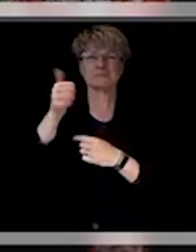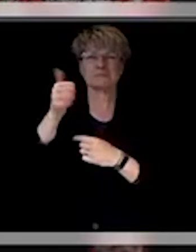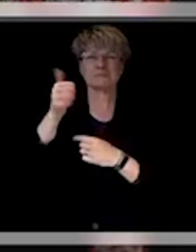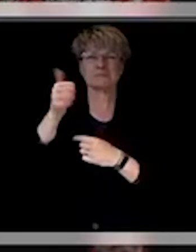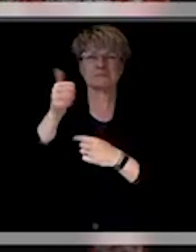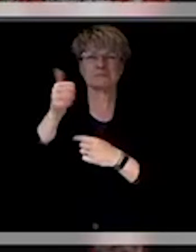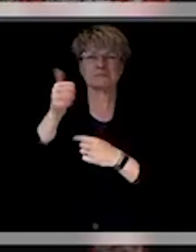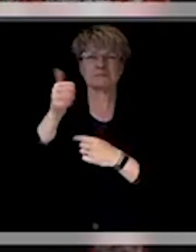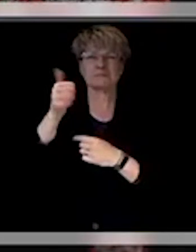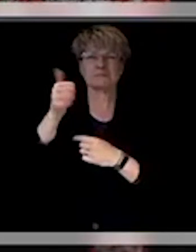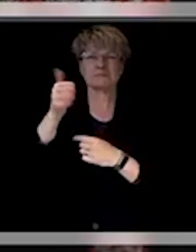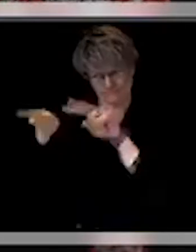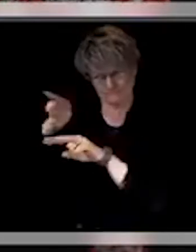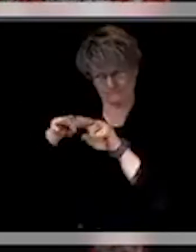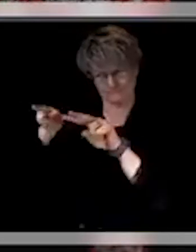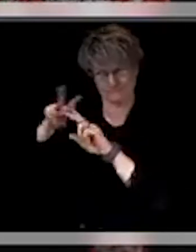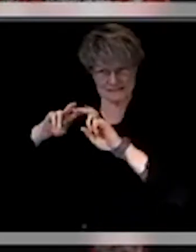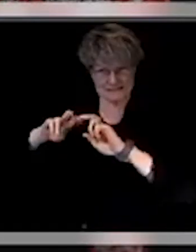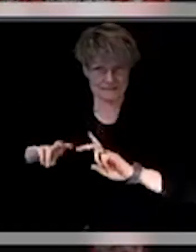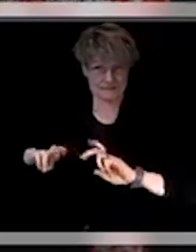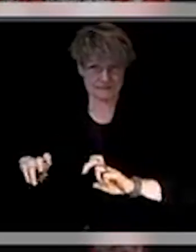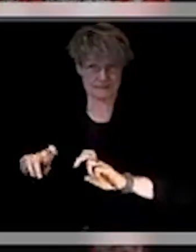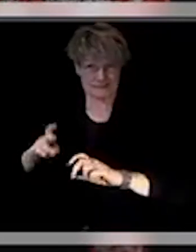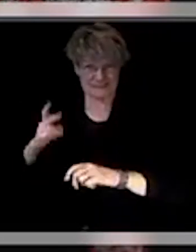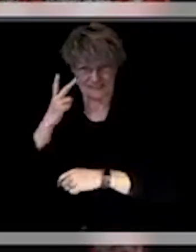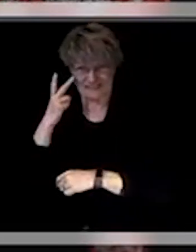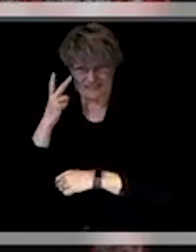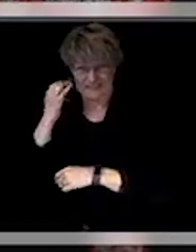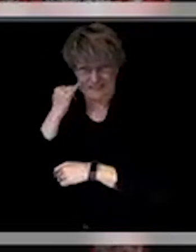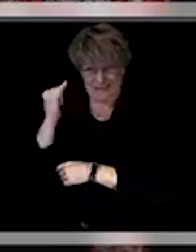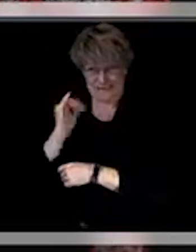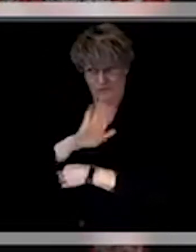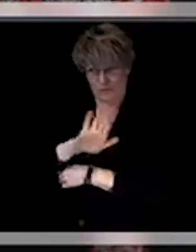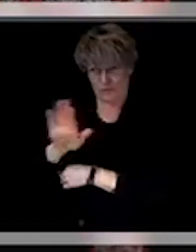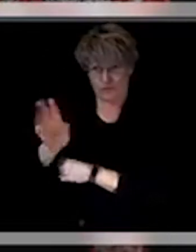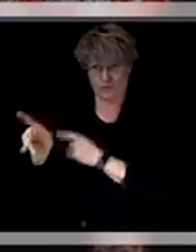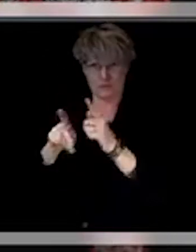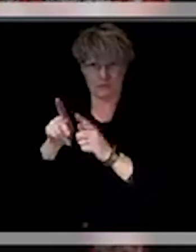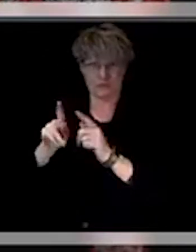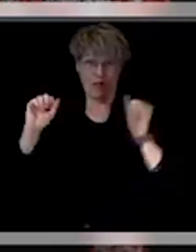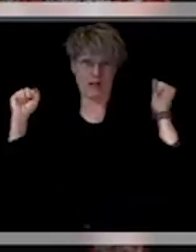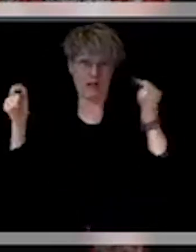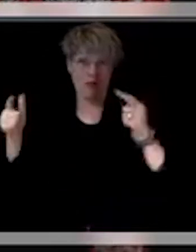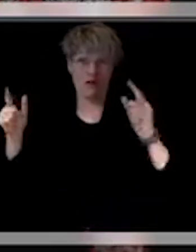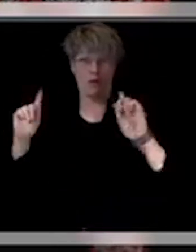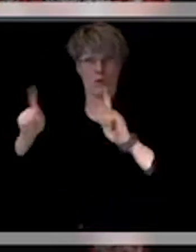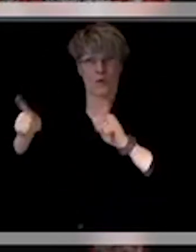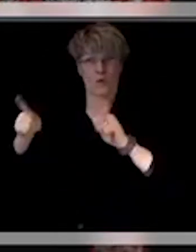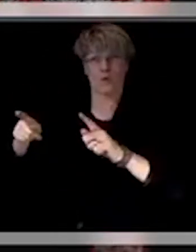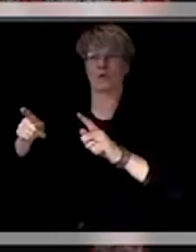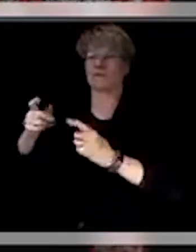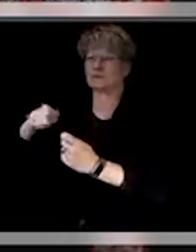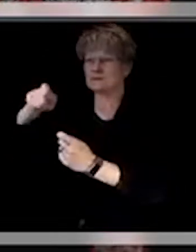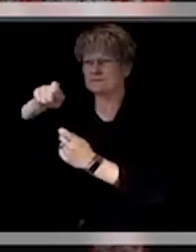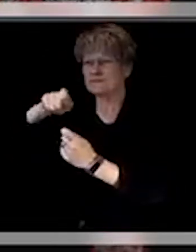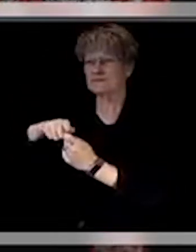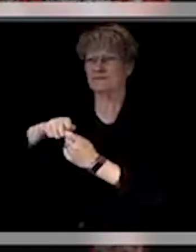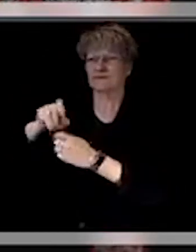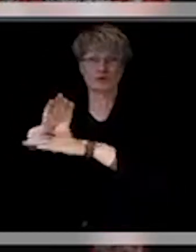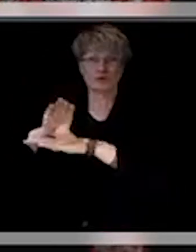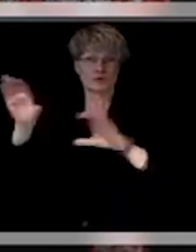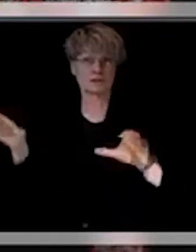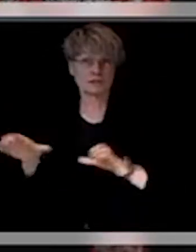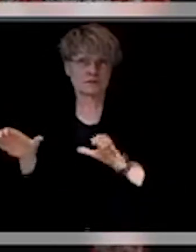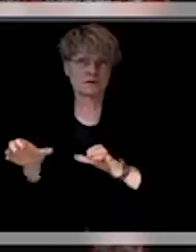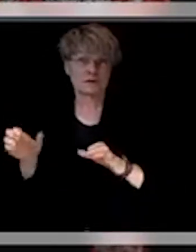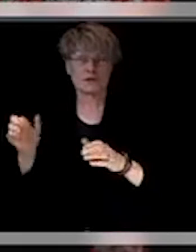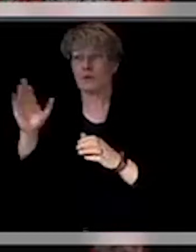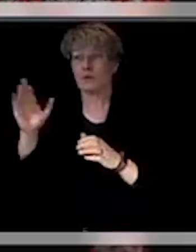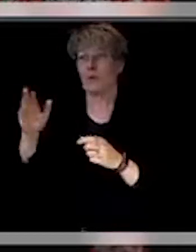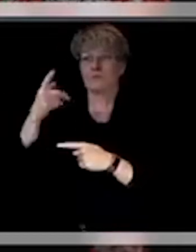those individuals attended a certain church activity or it's because they know each other